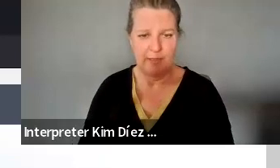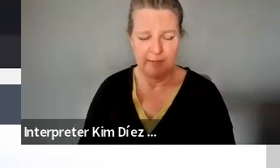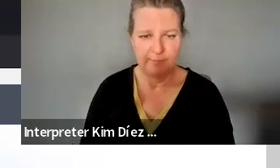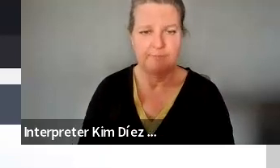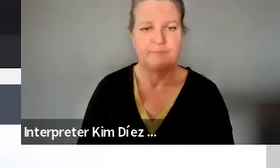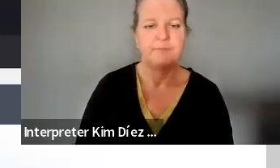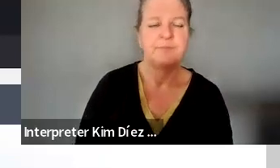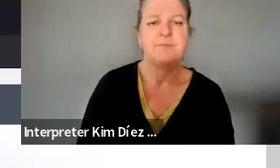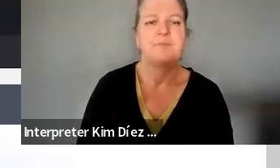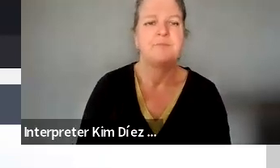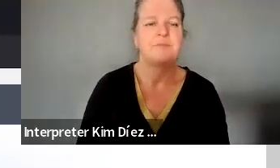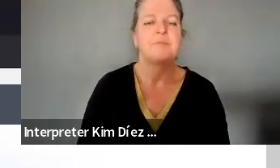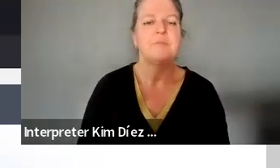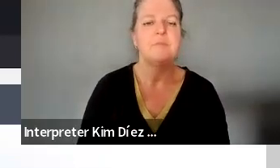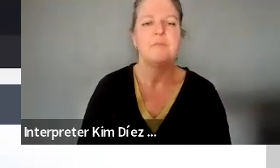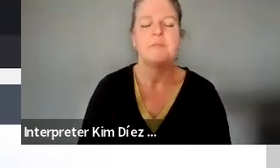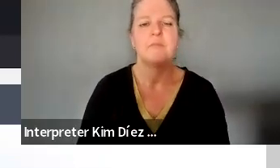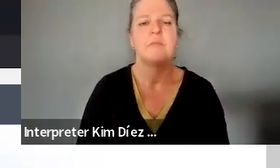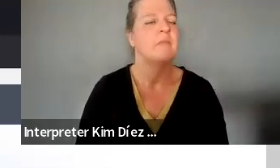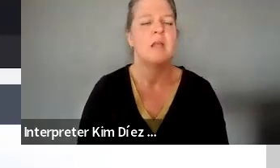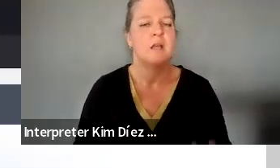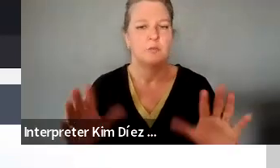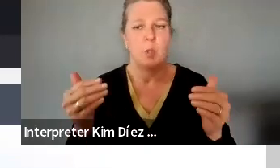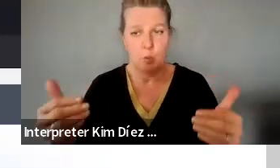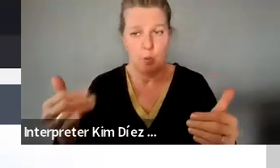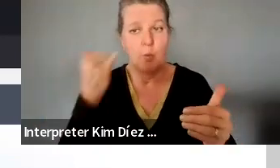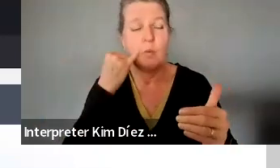So, alright, so I'll move on. Please stop me at any time.